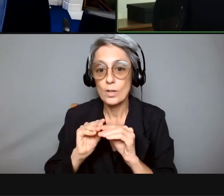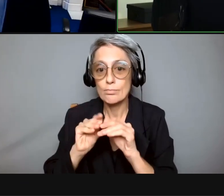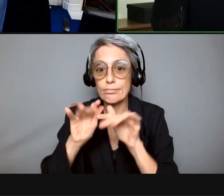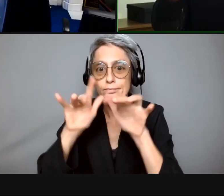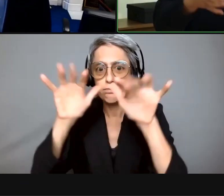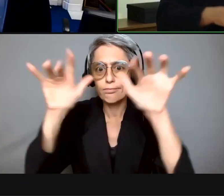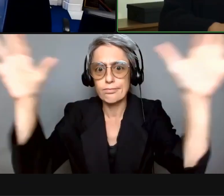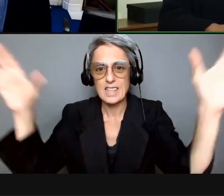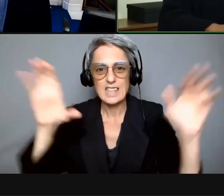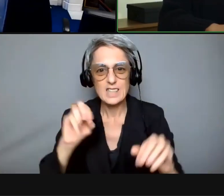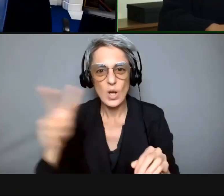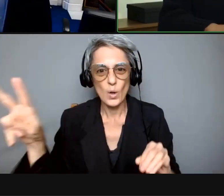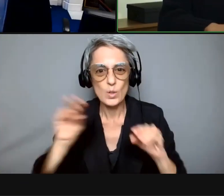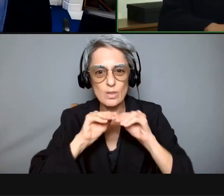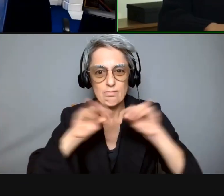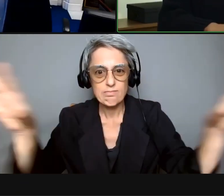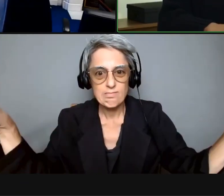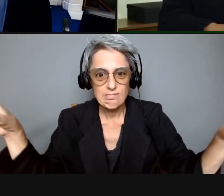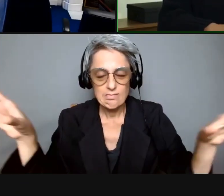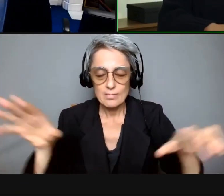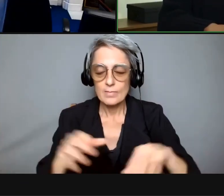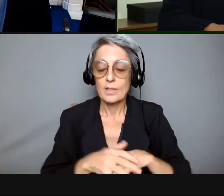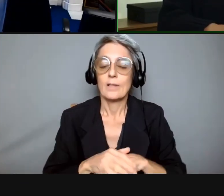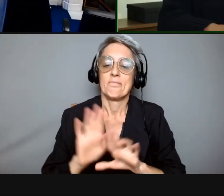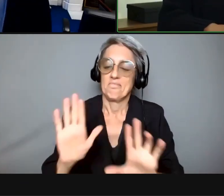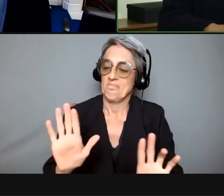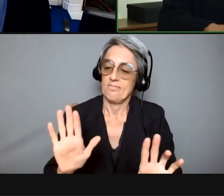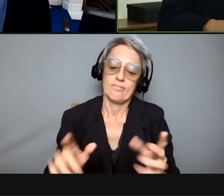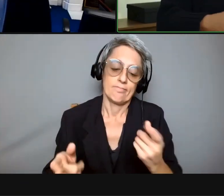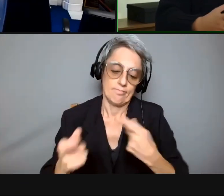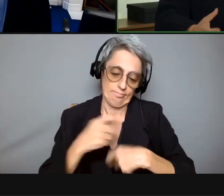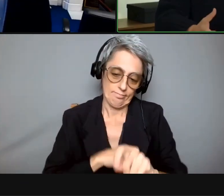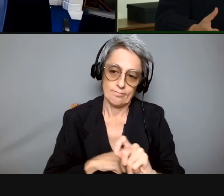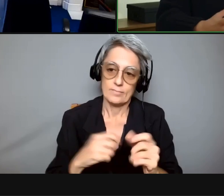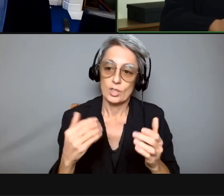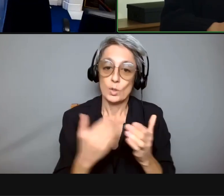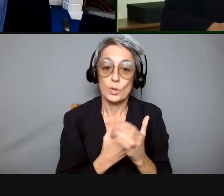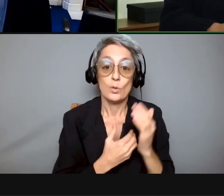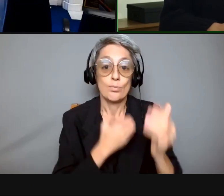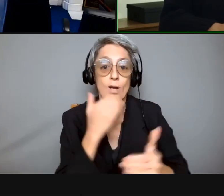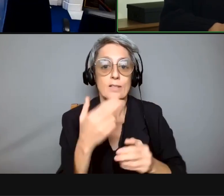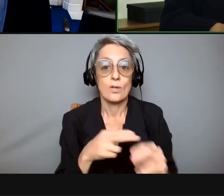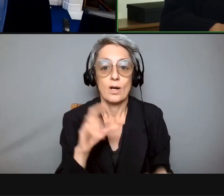So we actually invested in a process called ellipses, which uses a different anode